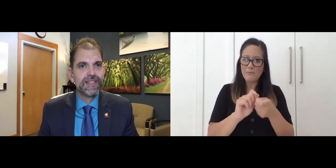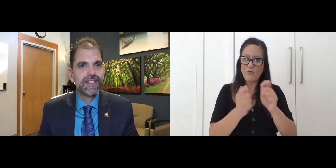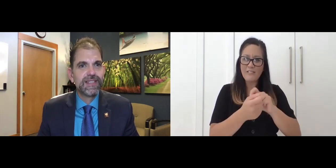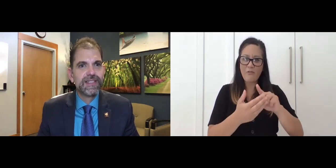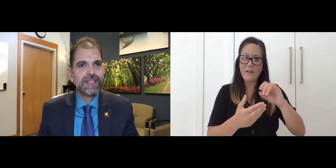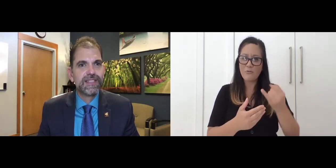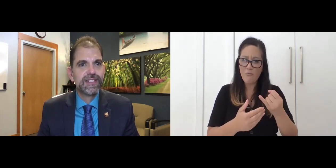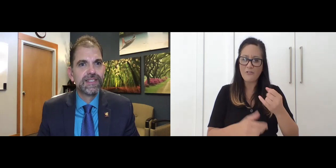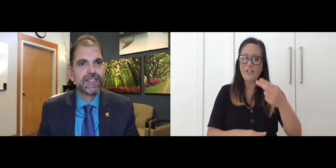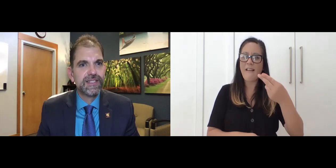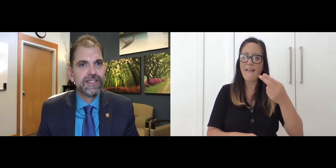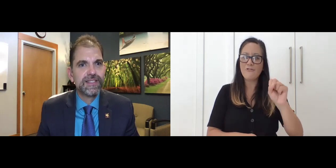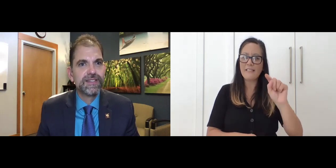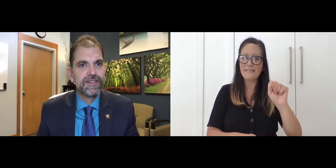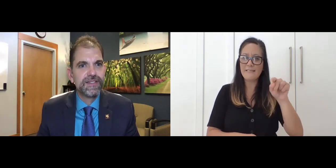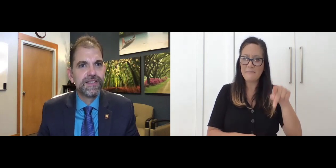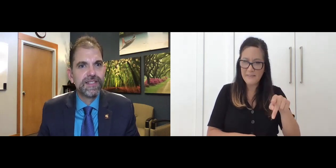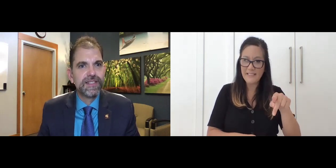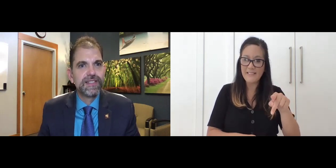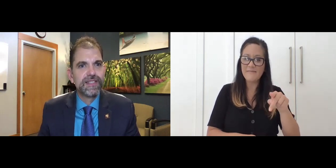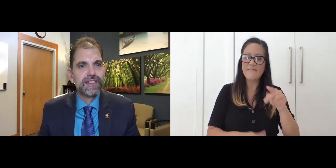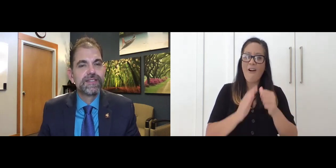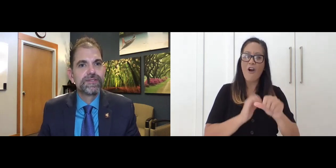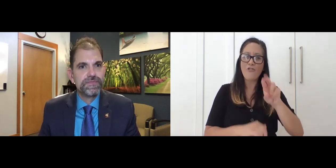This is part of our Healthcare System Transformation Project